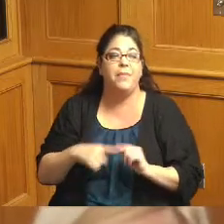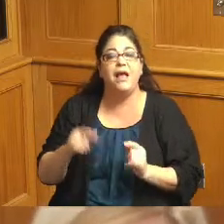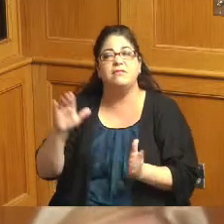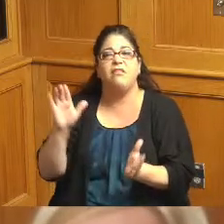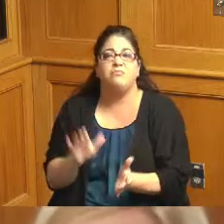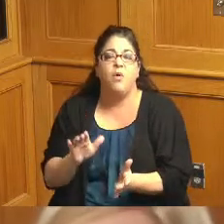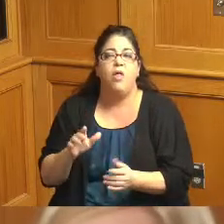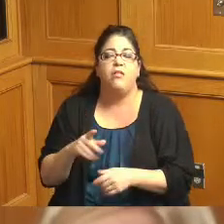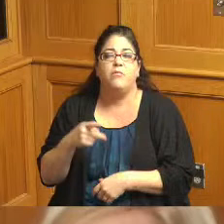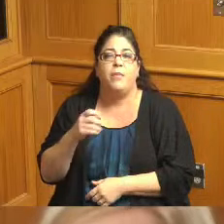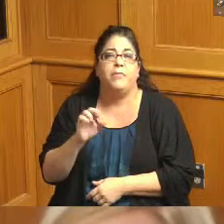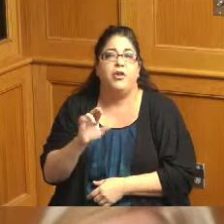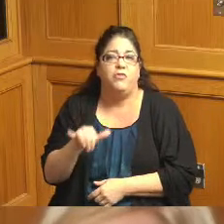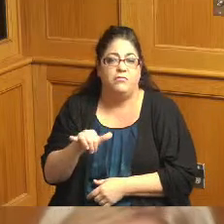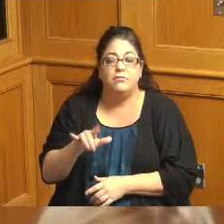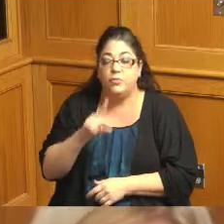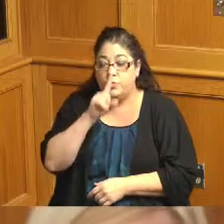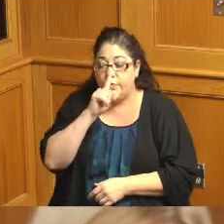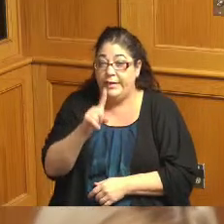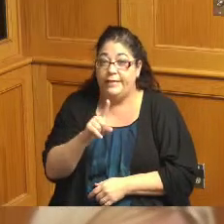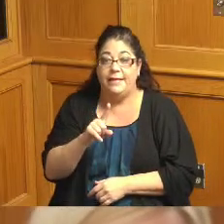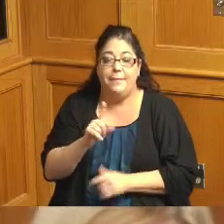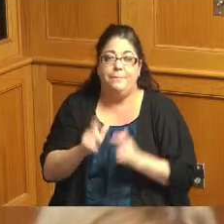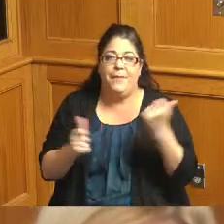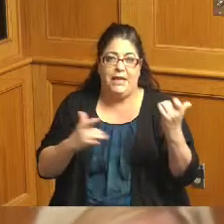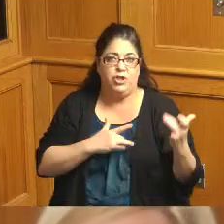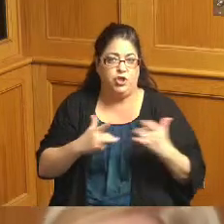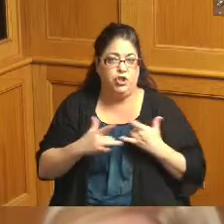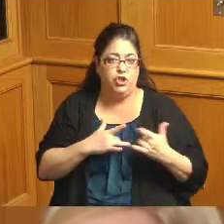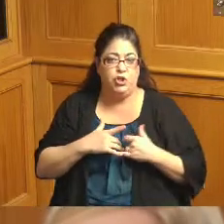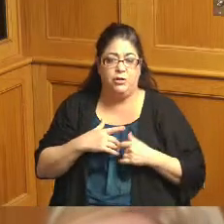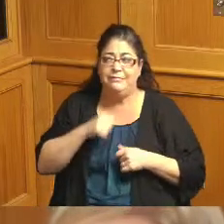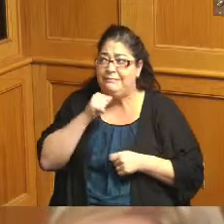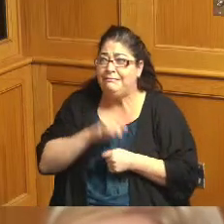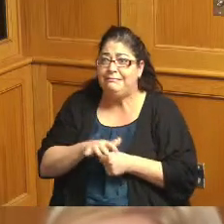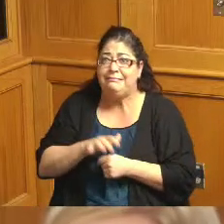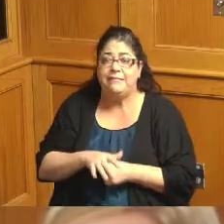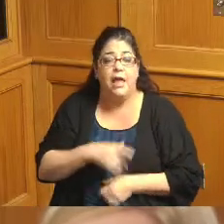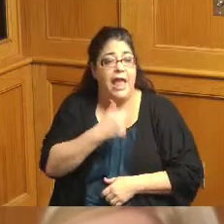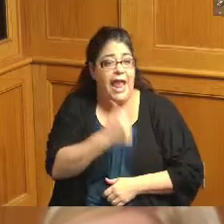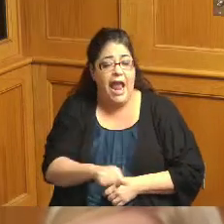it's always our biggest project and our biggest concern anything you guys can do to help us